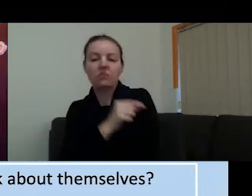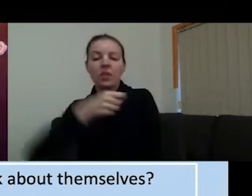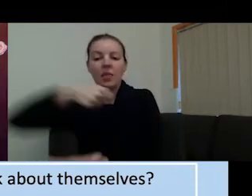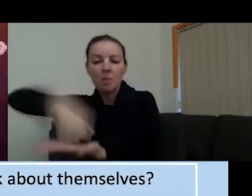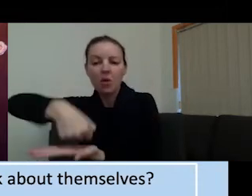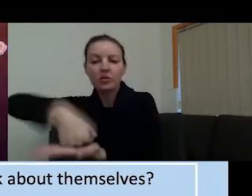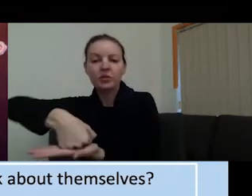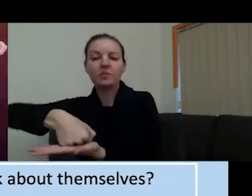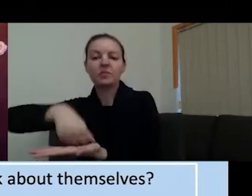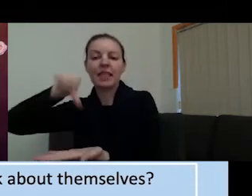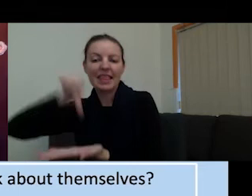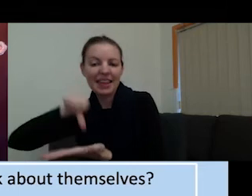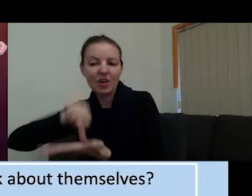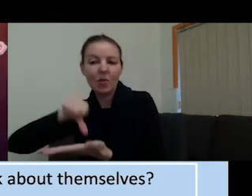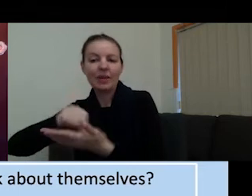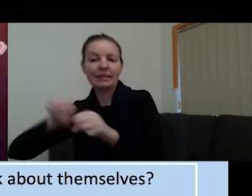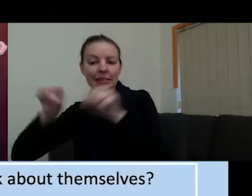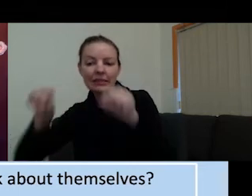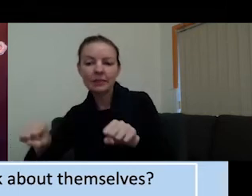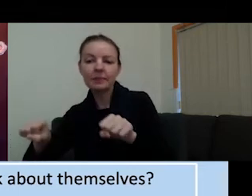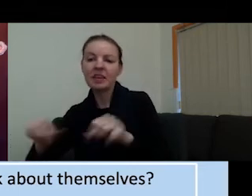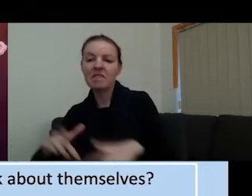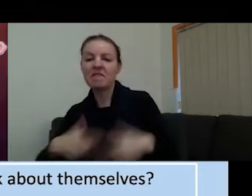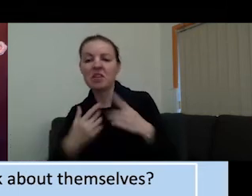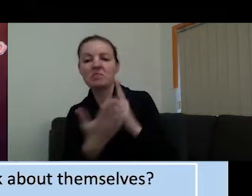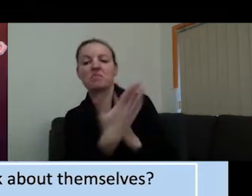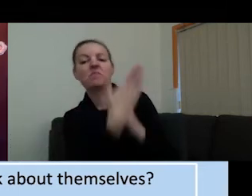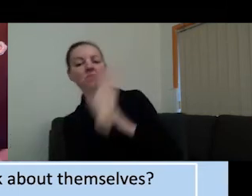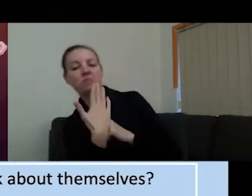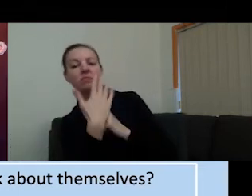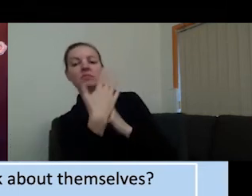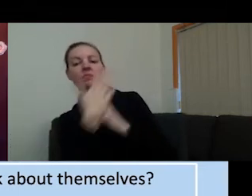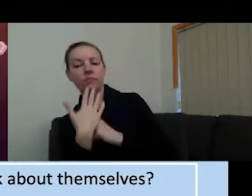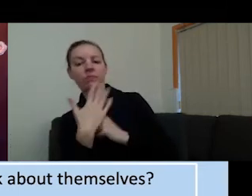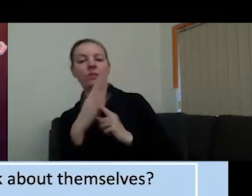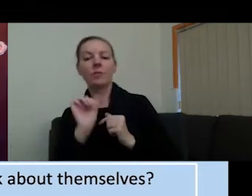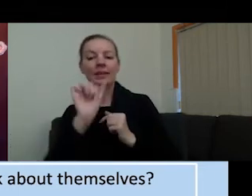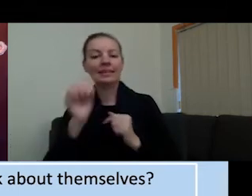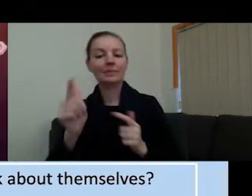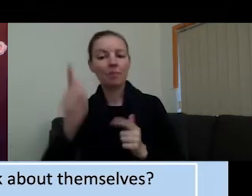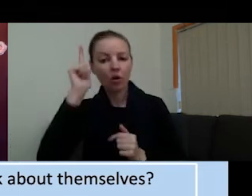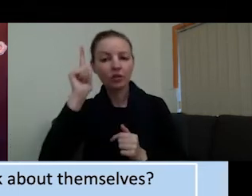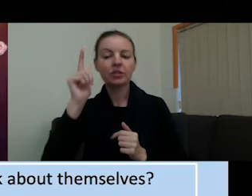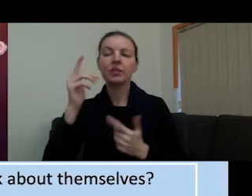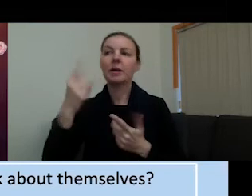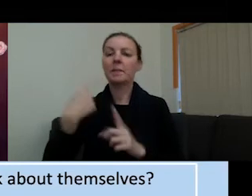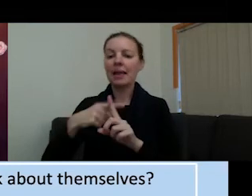oppressed by his boss, the fact that he needs to pay rent, this kind of